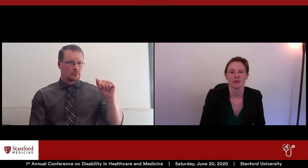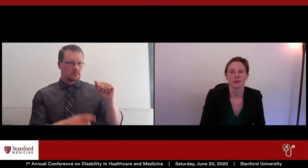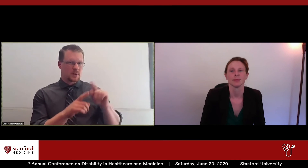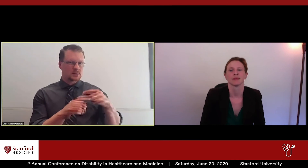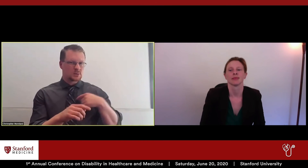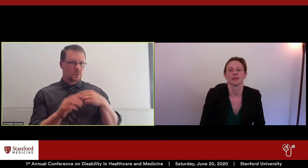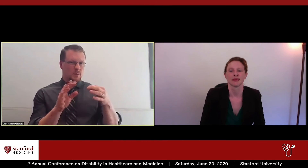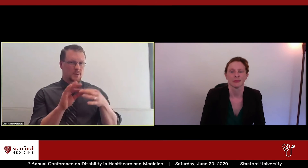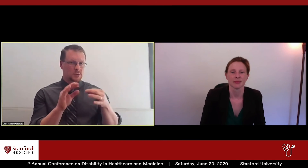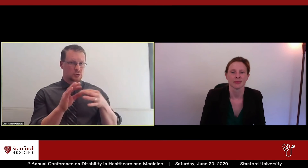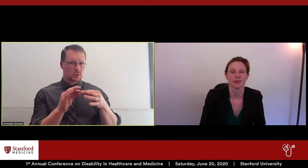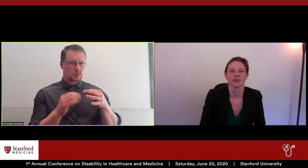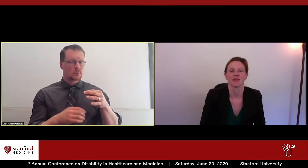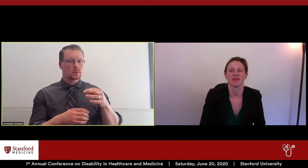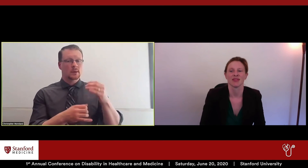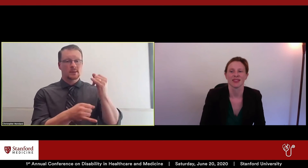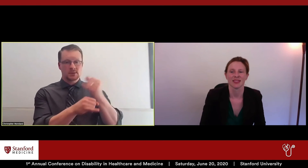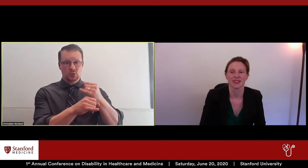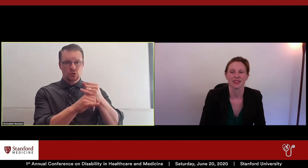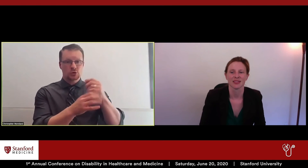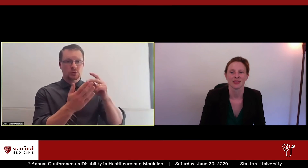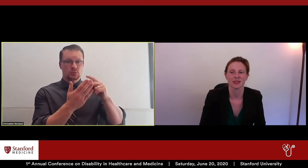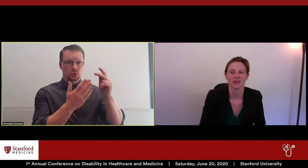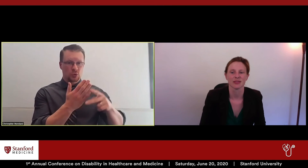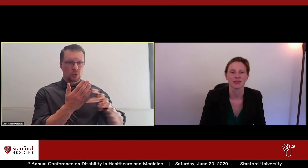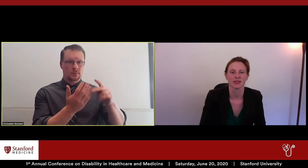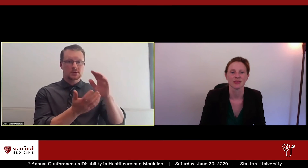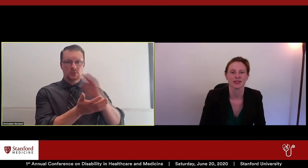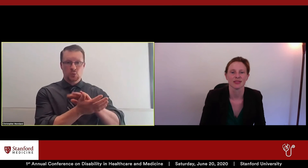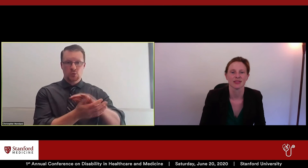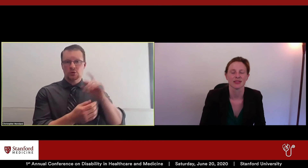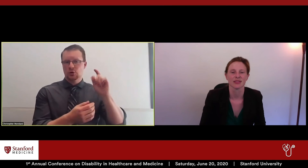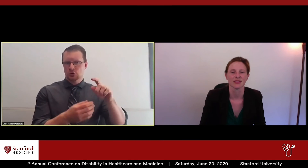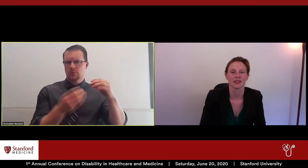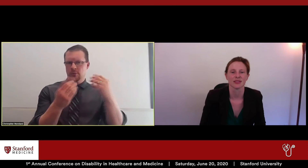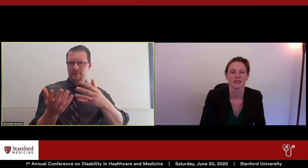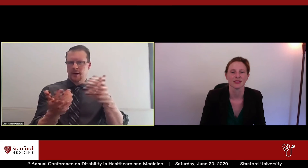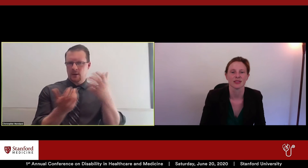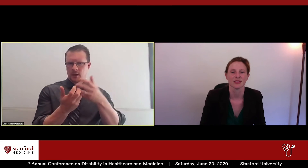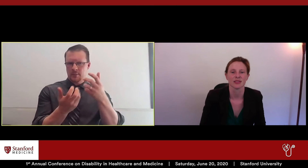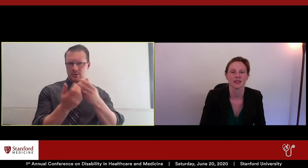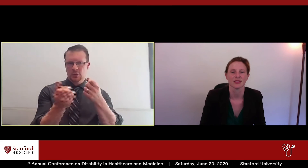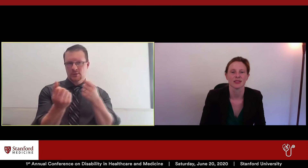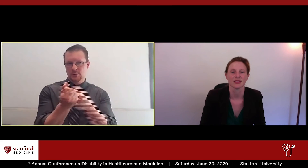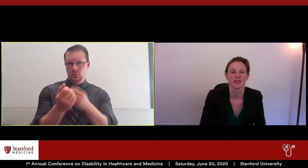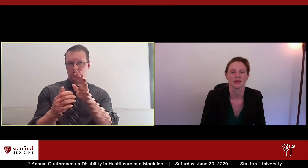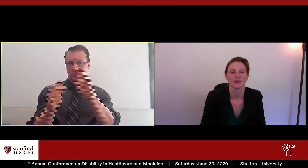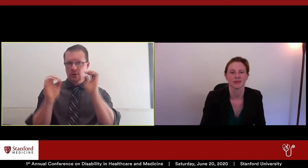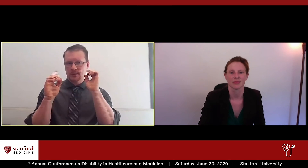Well, in compliance with the ADA as we mentioned, institutional programs in schools should be providing